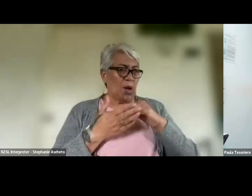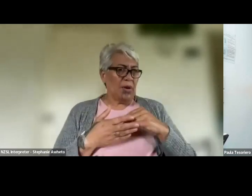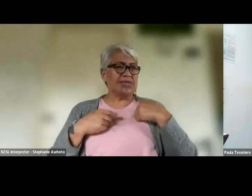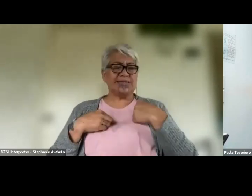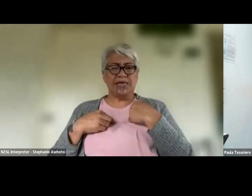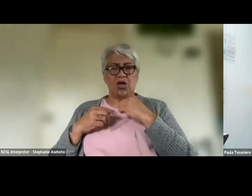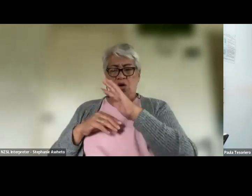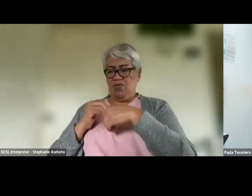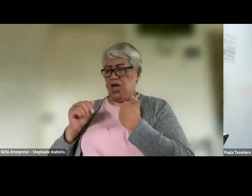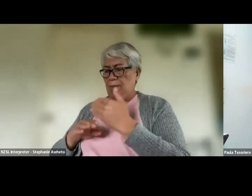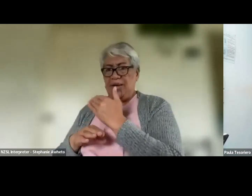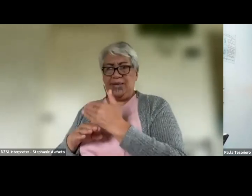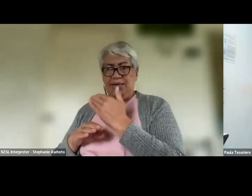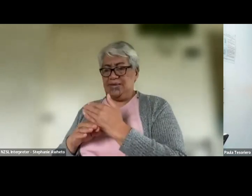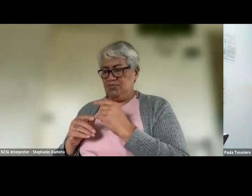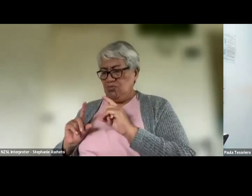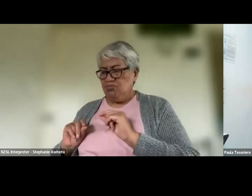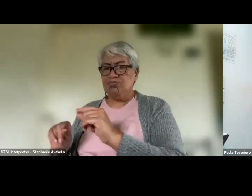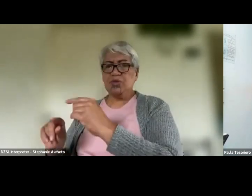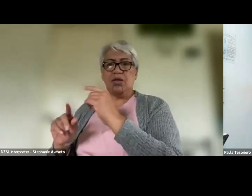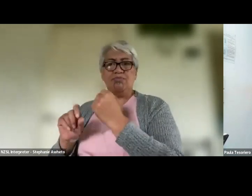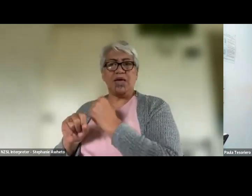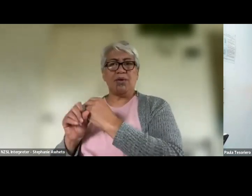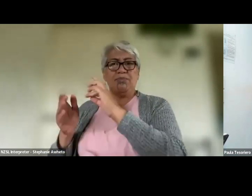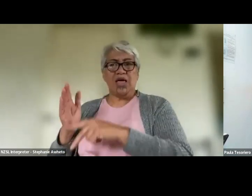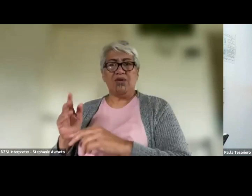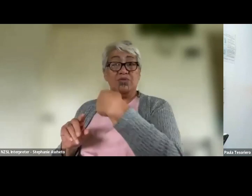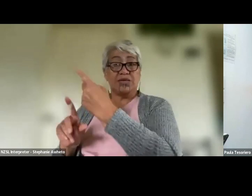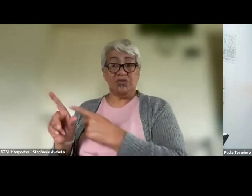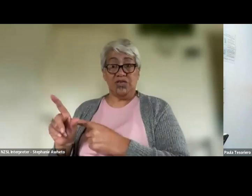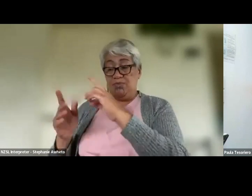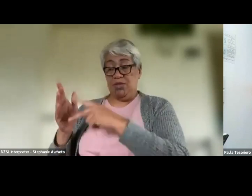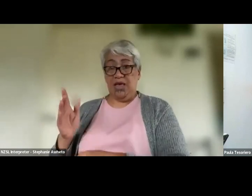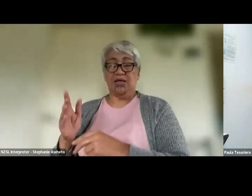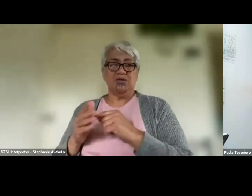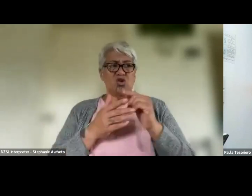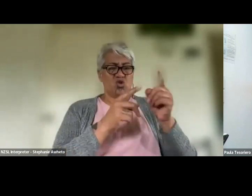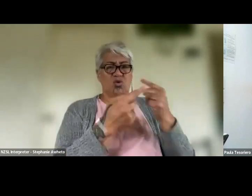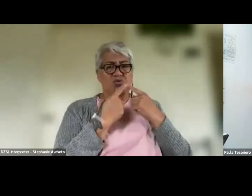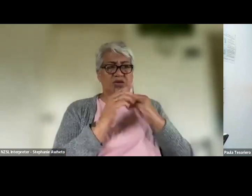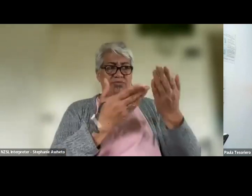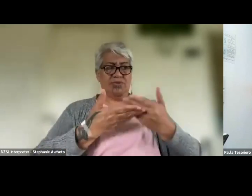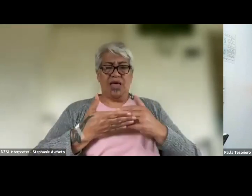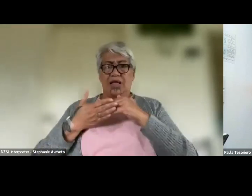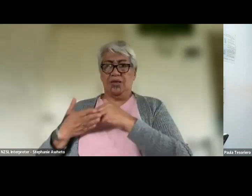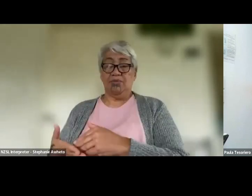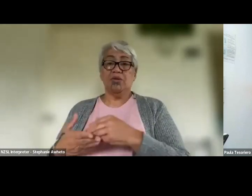particularly as we shape our work plan for next year. One of my top priorities since starting in the role,